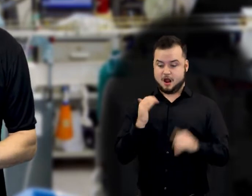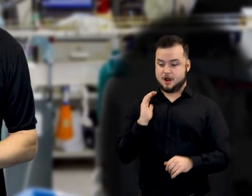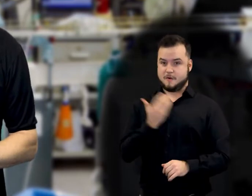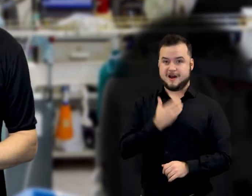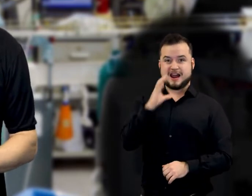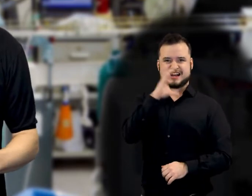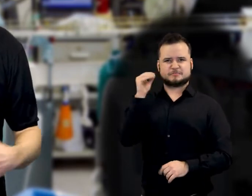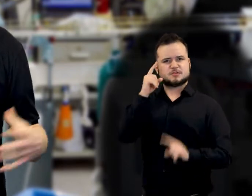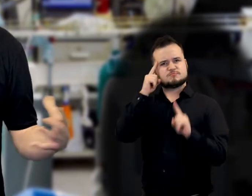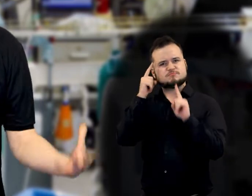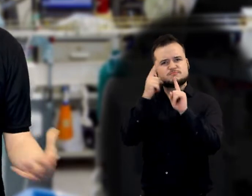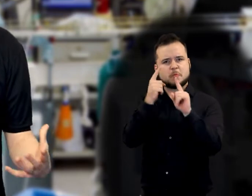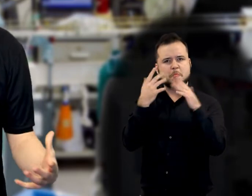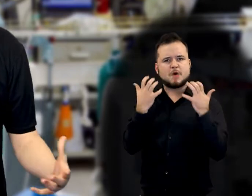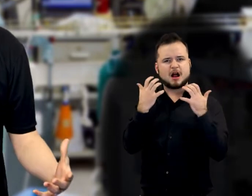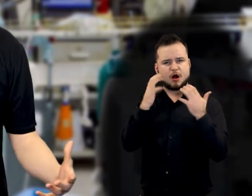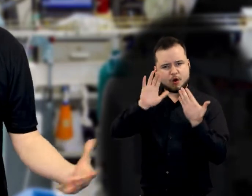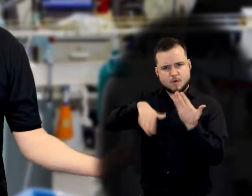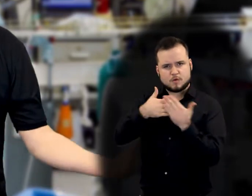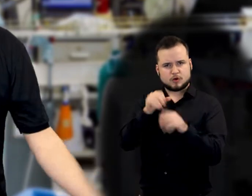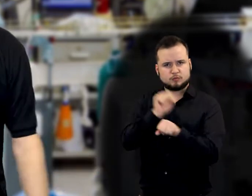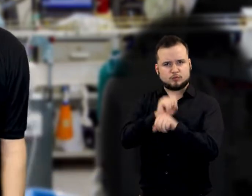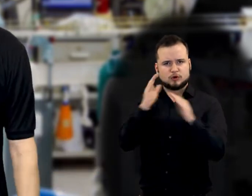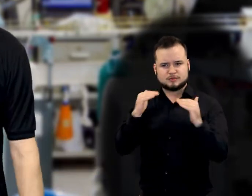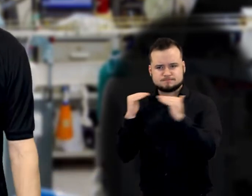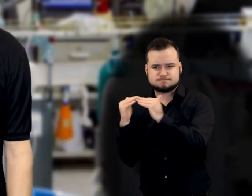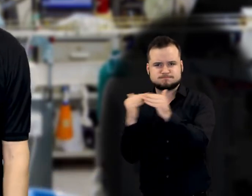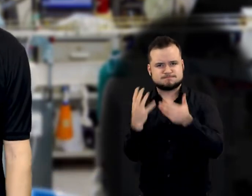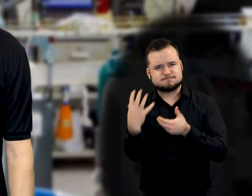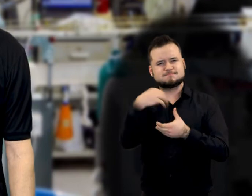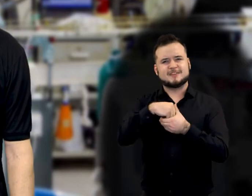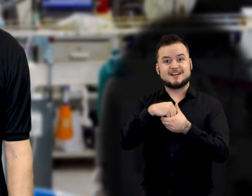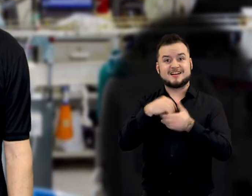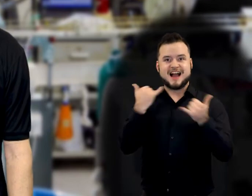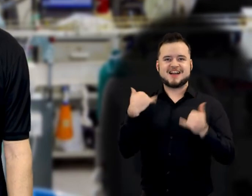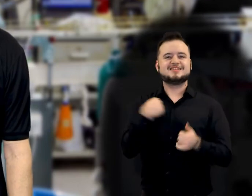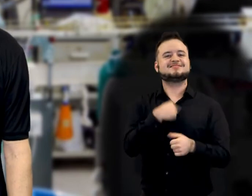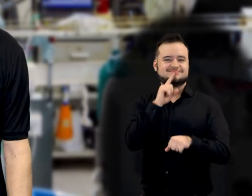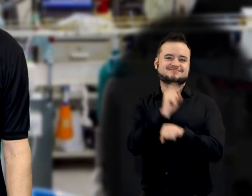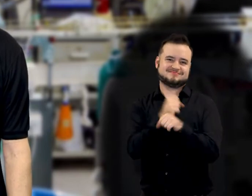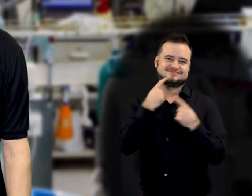to creating an inclusive environment for all employees.